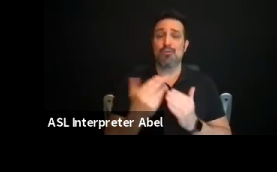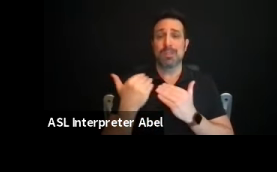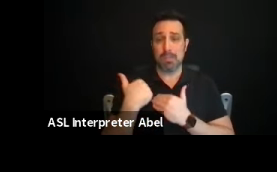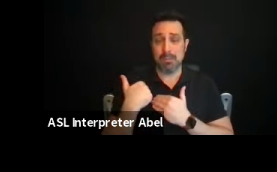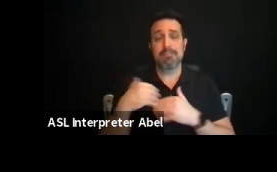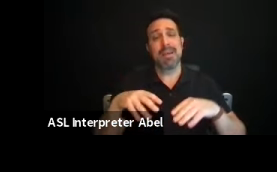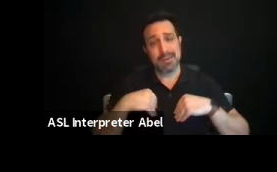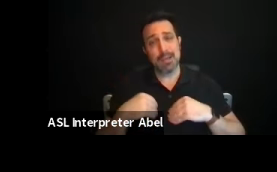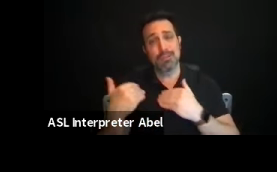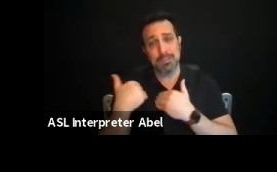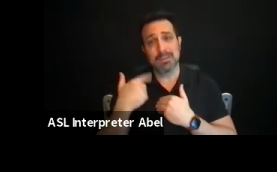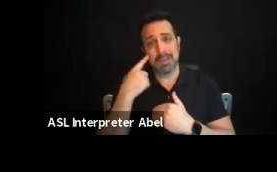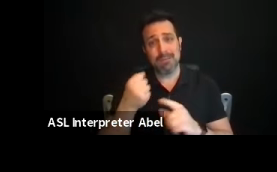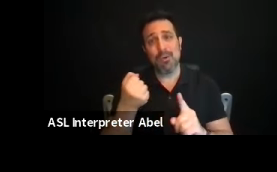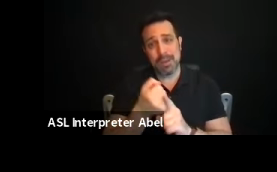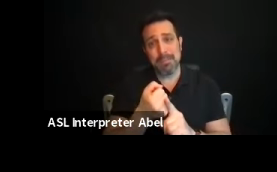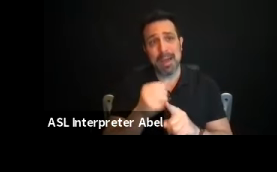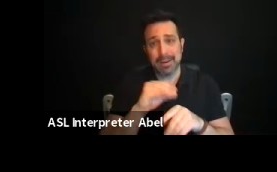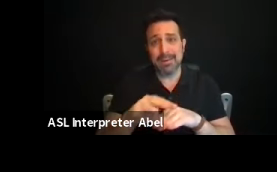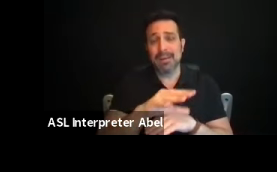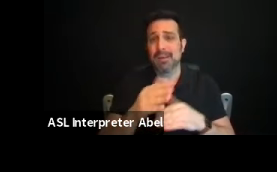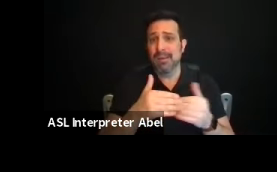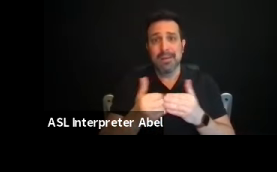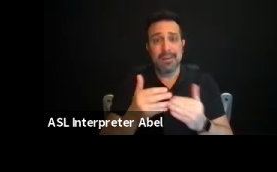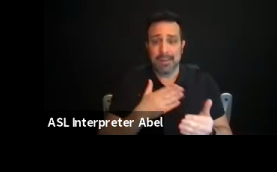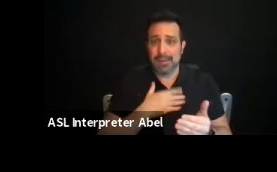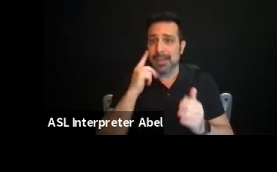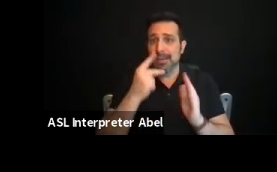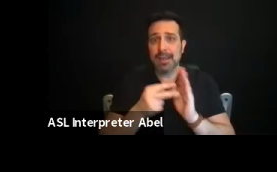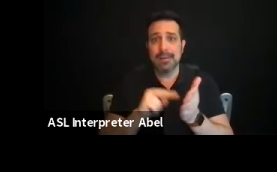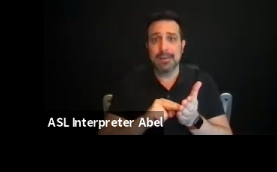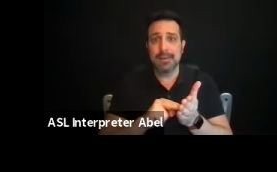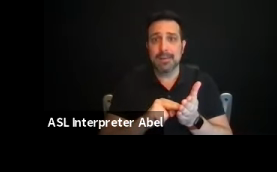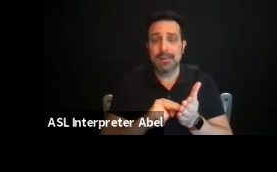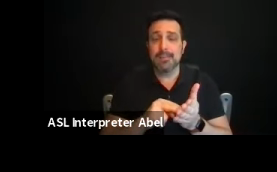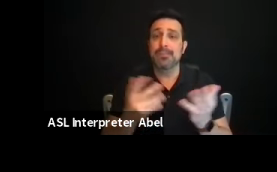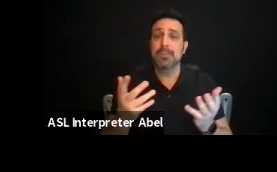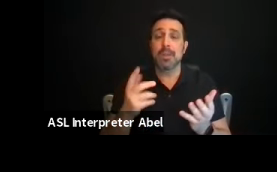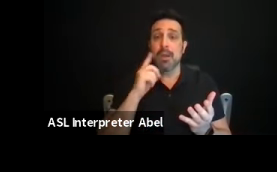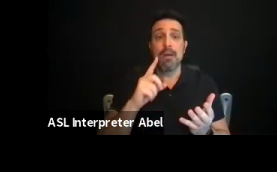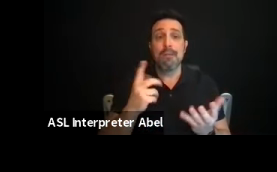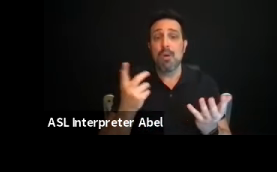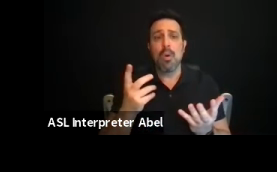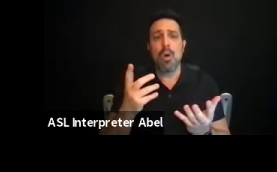listening to understand by making space for and prioritizing oppressed voices,